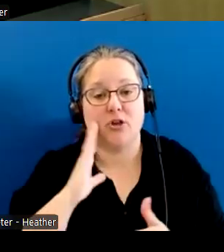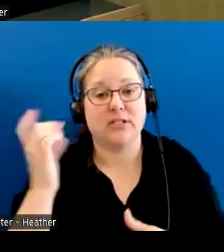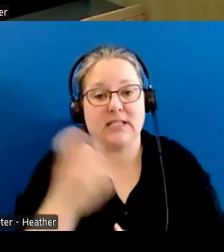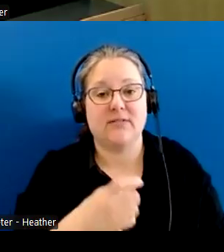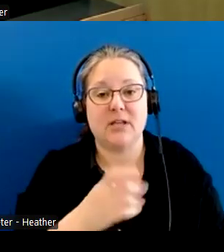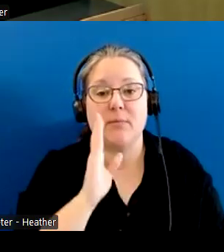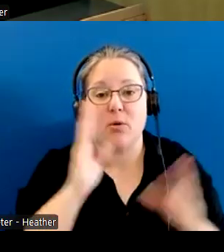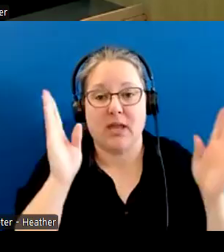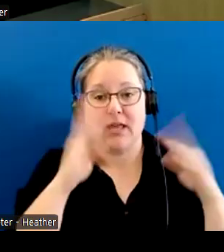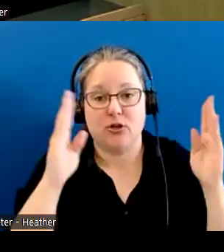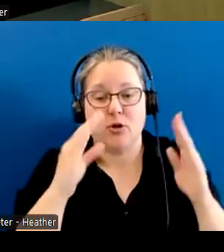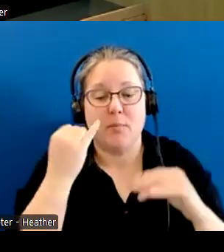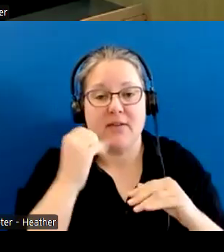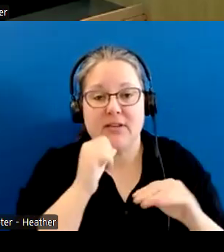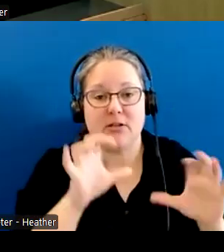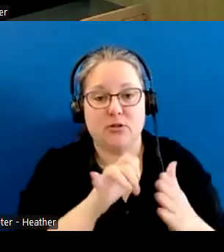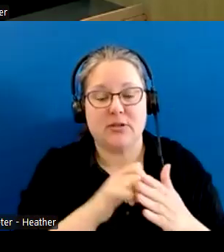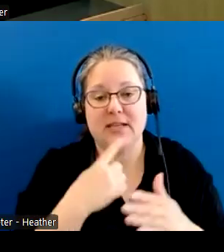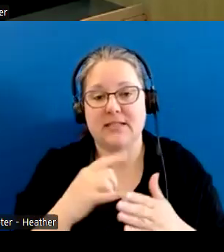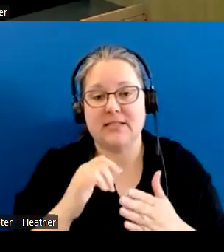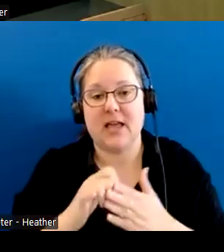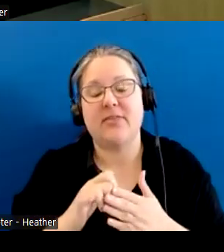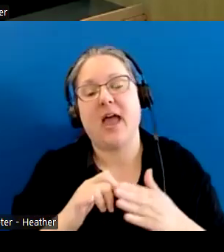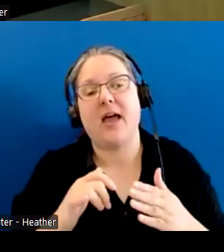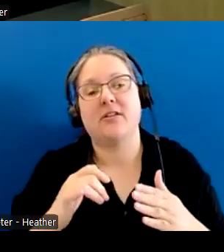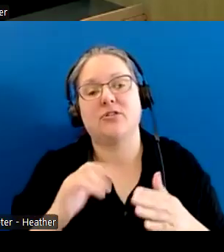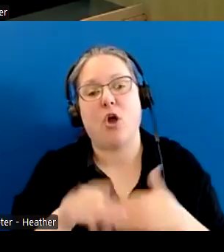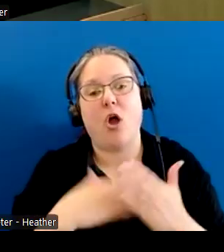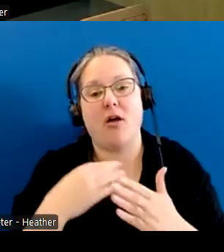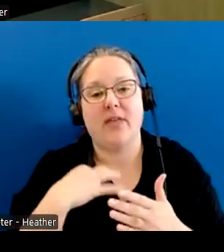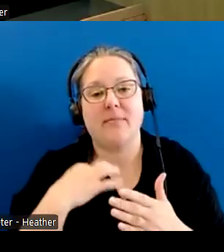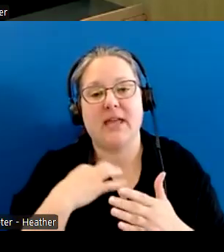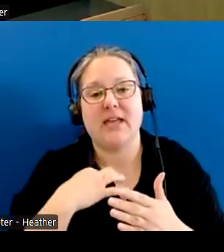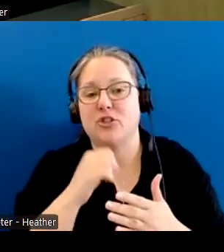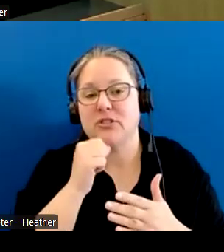that. Now he can claim well all the applications we got were not meritorious you know but there's